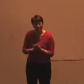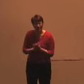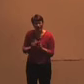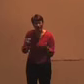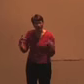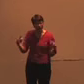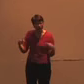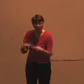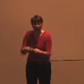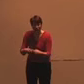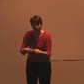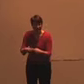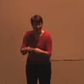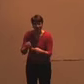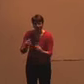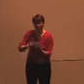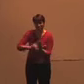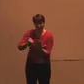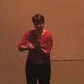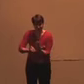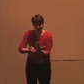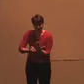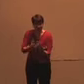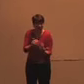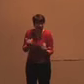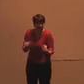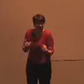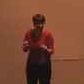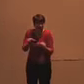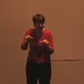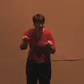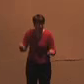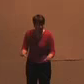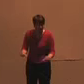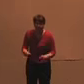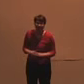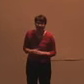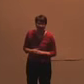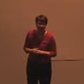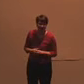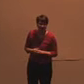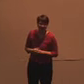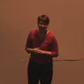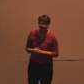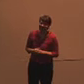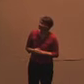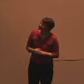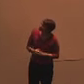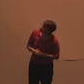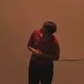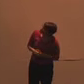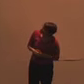of this project in modern architecture. And, of course, that previous project